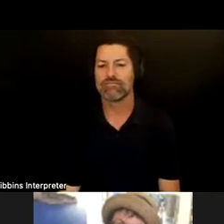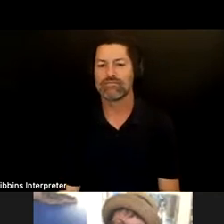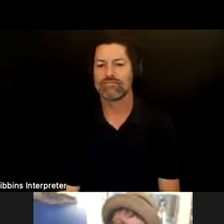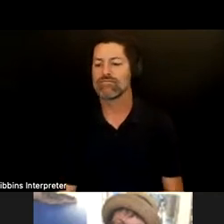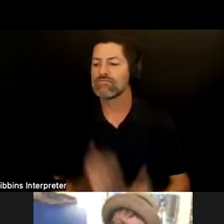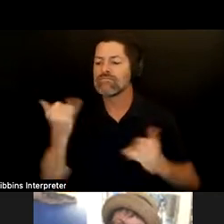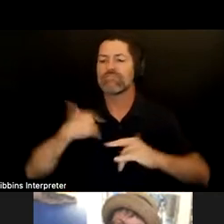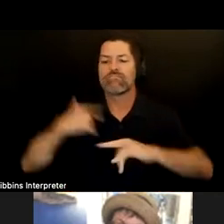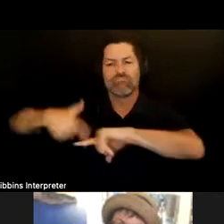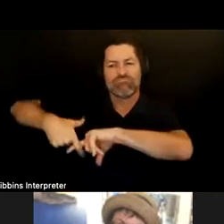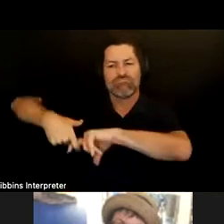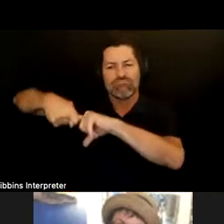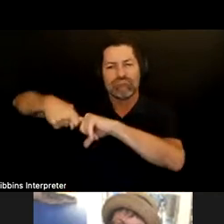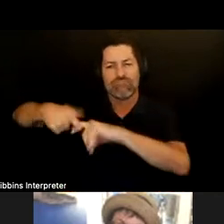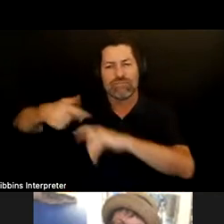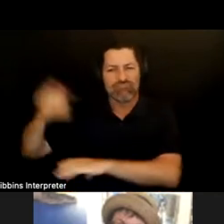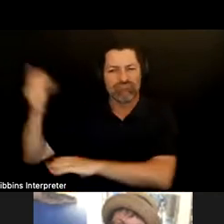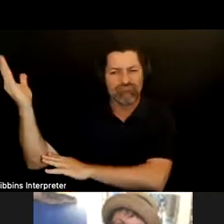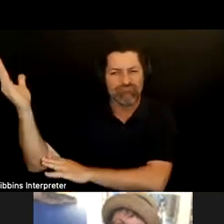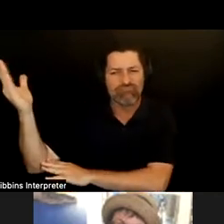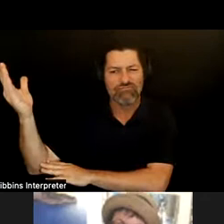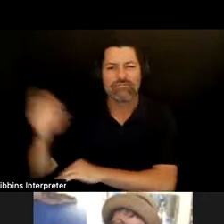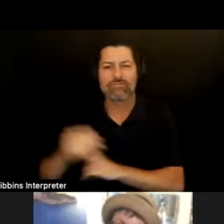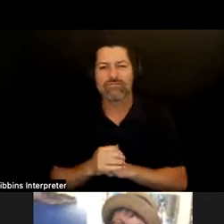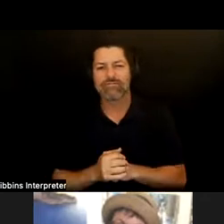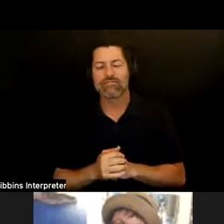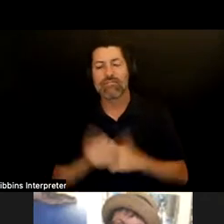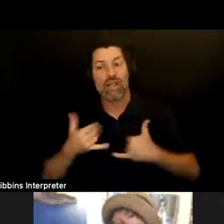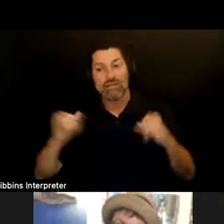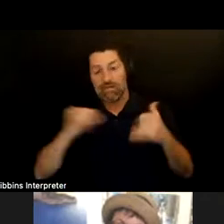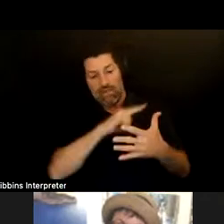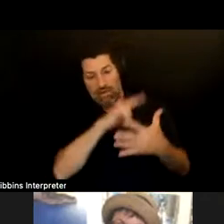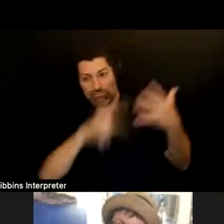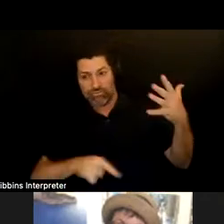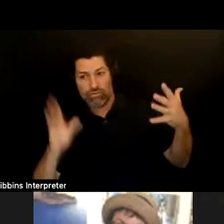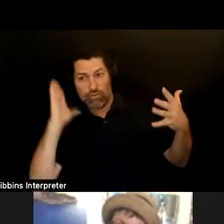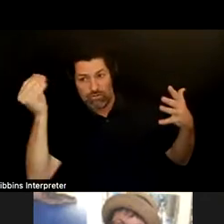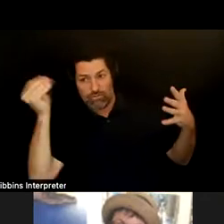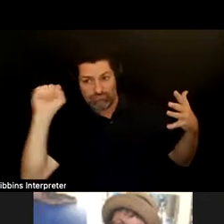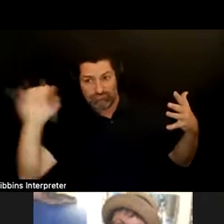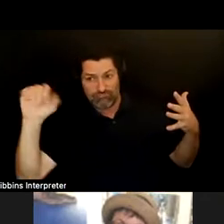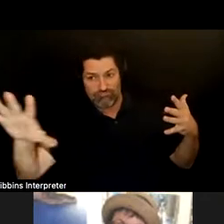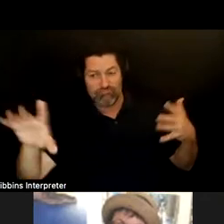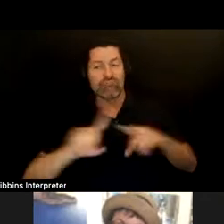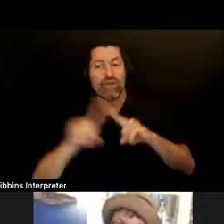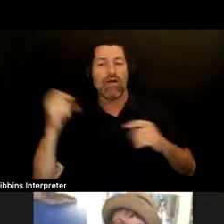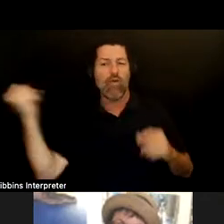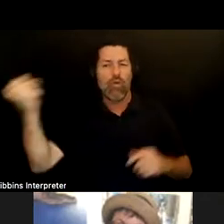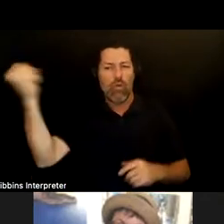second i've been talking for a long time. 19:27:16 I still, of course, way more things to tell you but I don't stop for a second, and I want to ask you if you have any questions